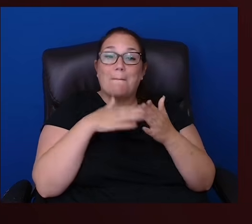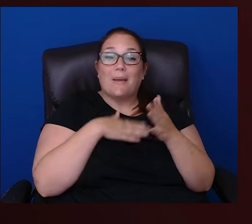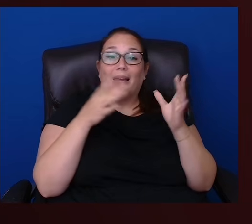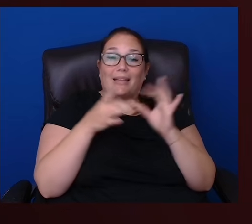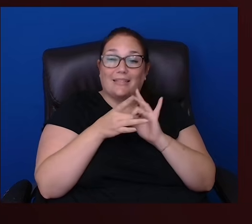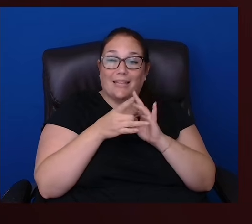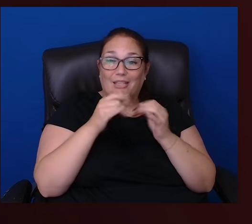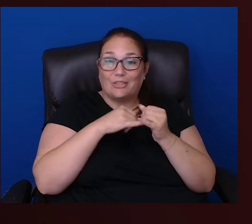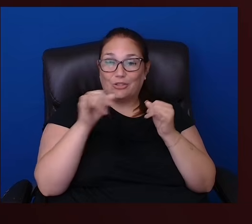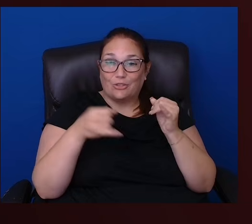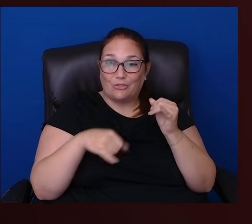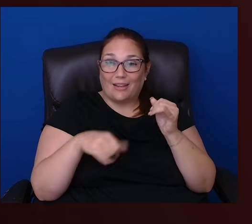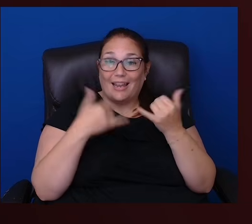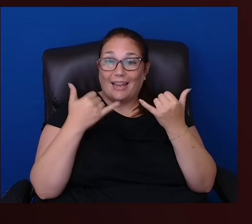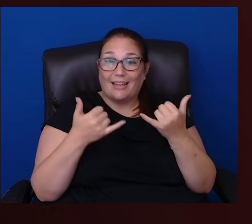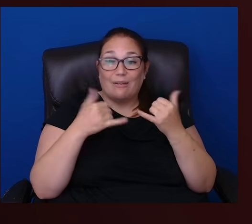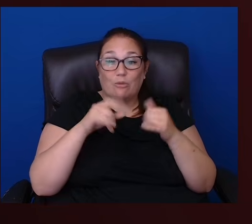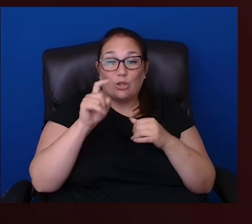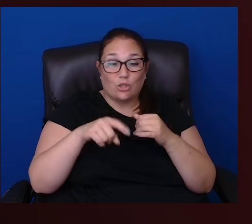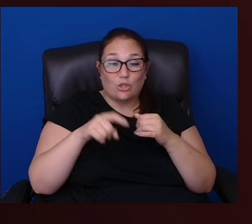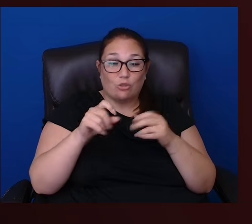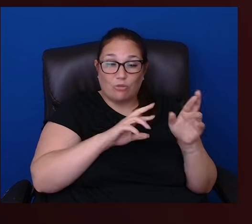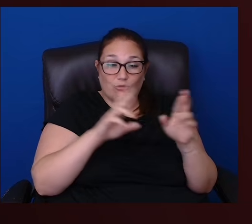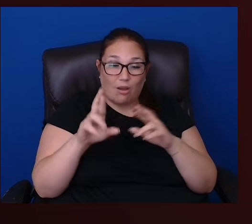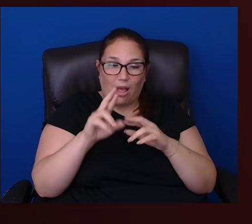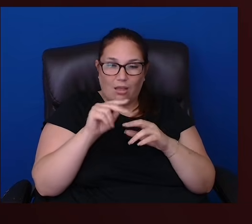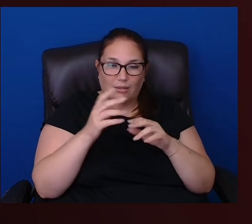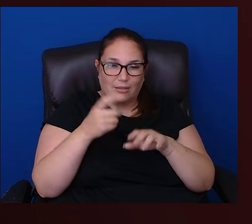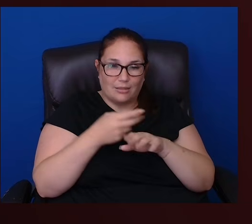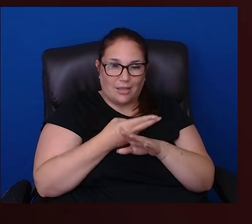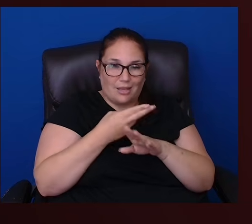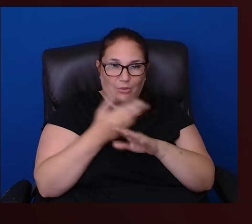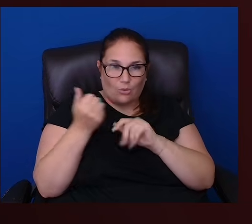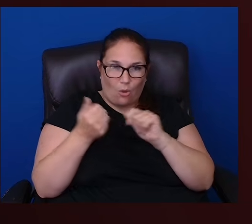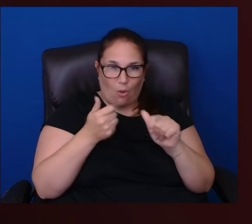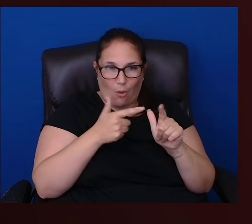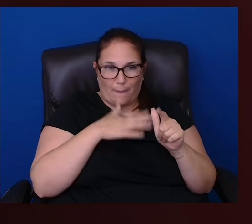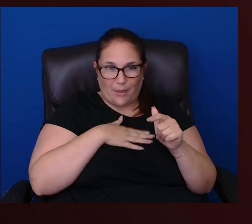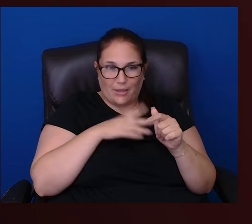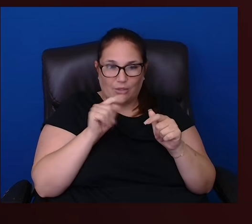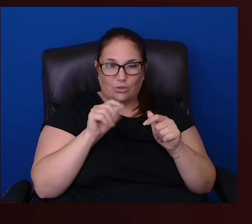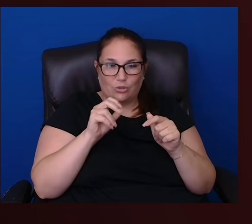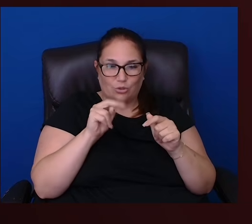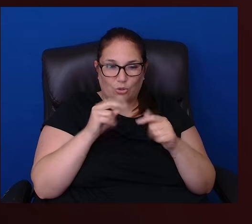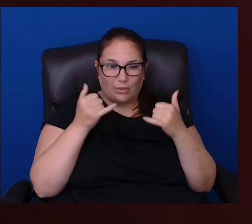and now I should be ready, unless I've used up all my tokens today, which I was -- maybe, let's see.